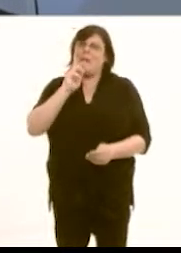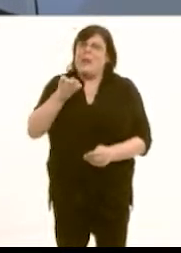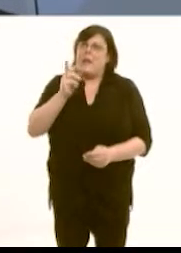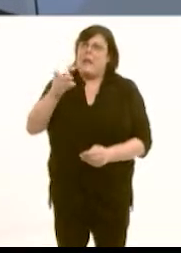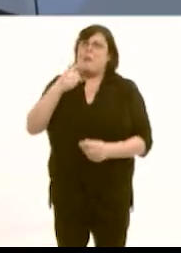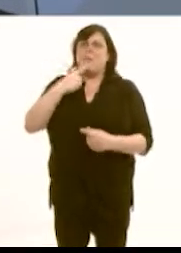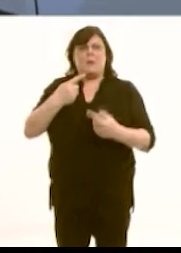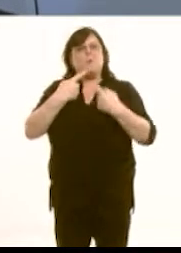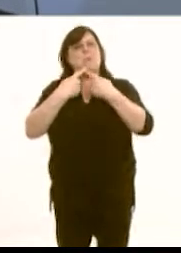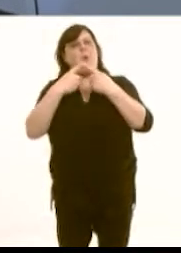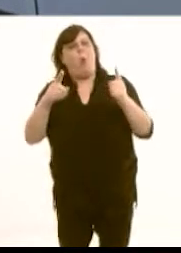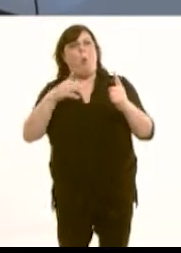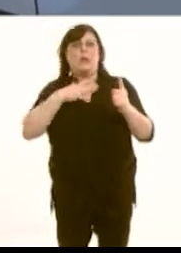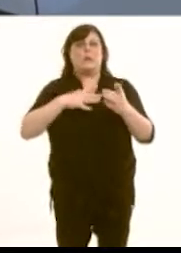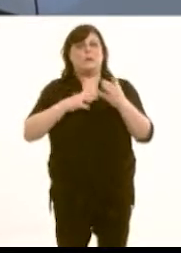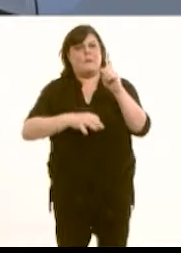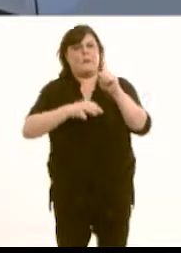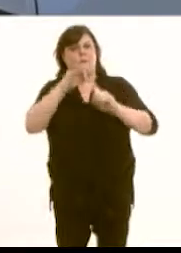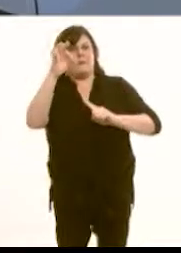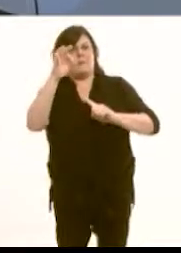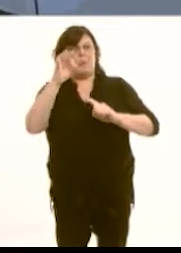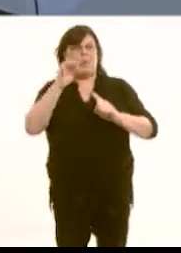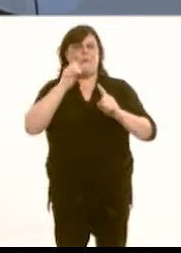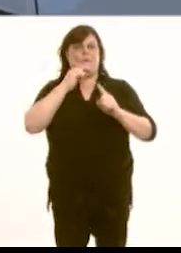to develop a twenty-first century economy here in Wales.